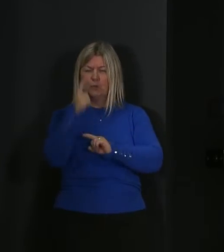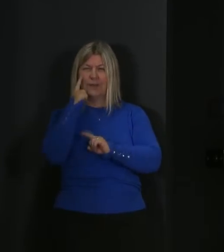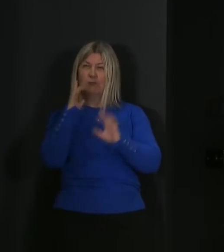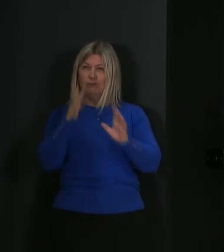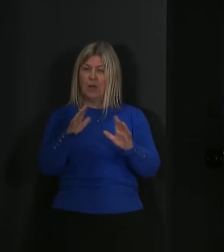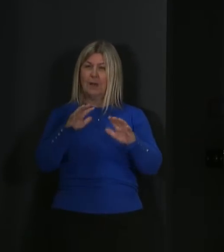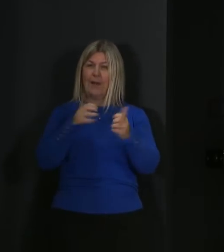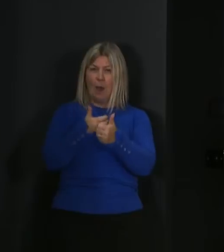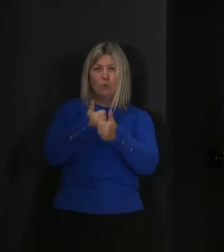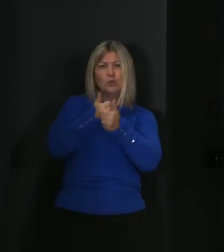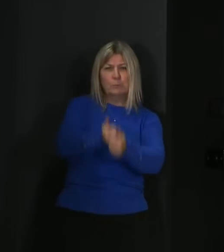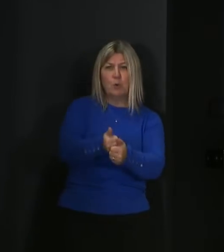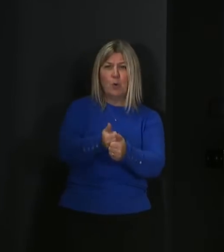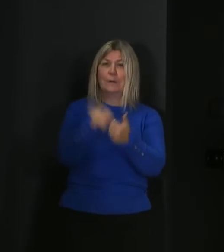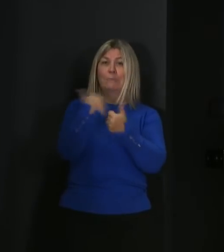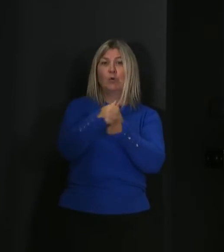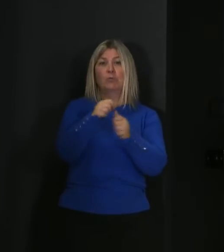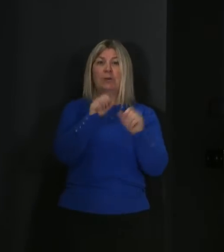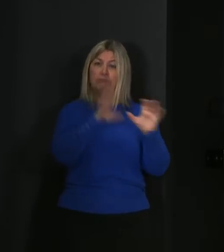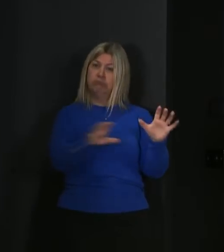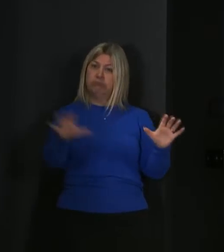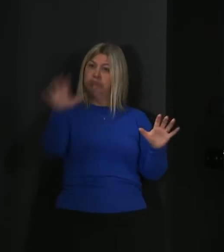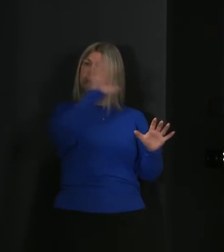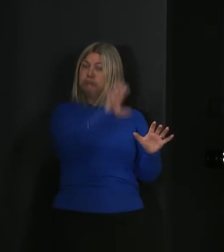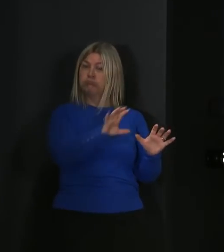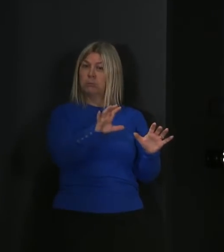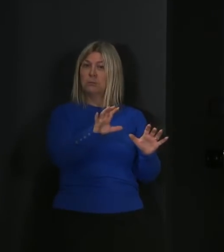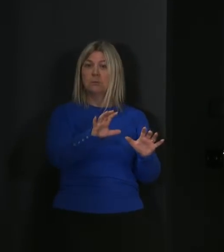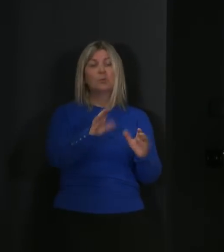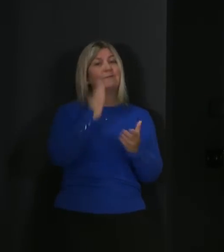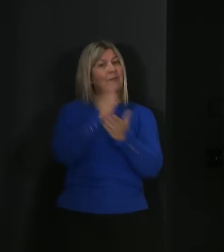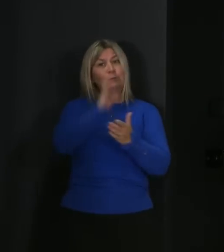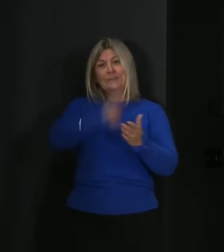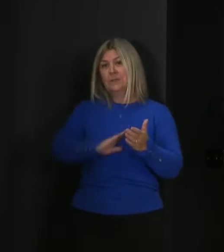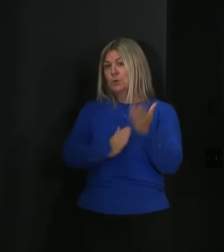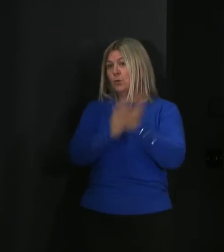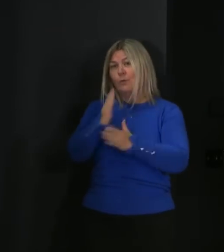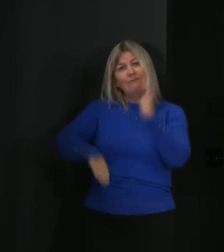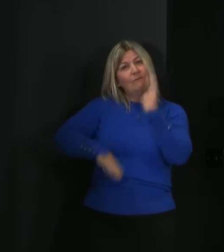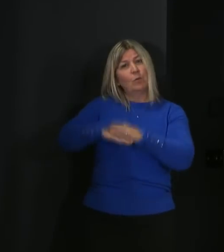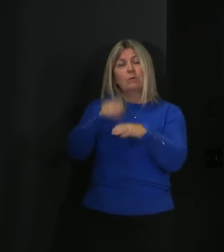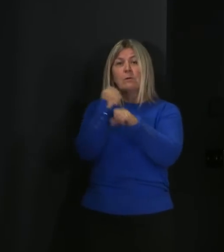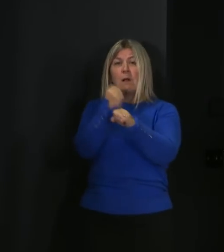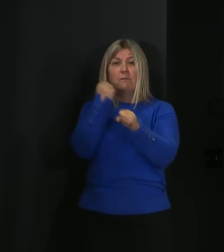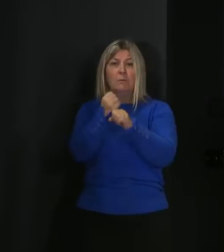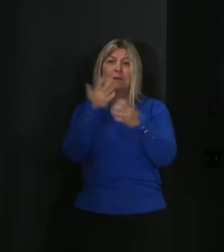is taken very seriously right across government to make sure both from the direct economic aspects